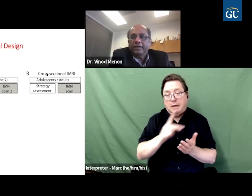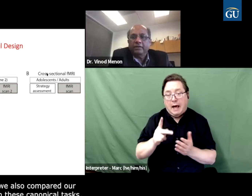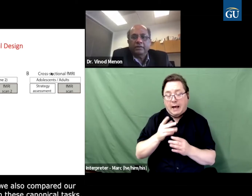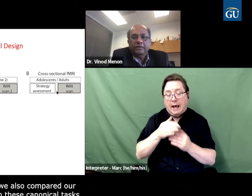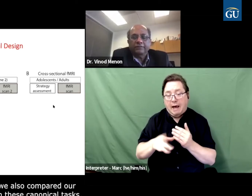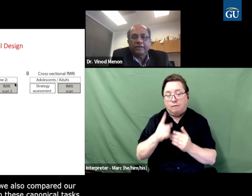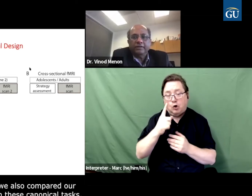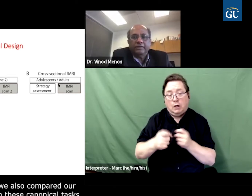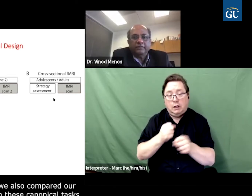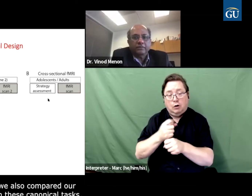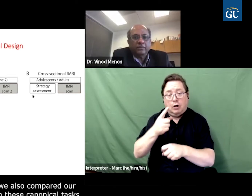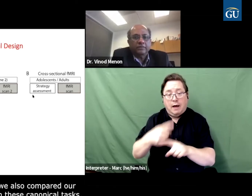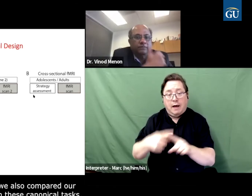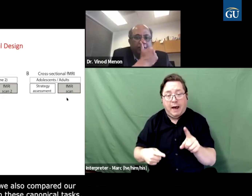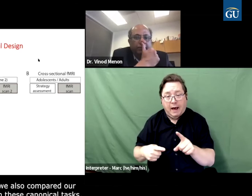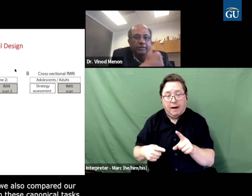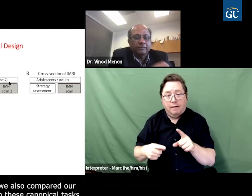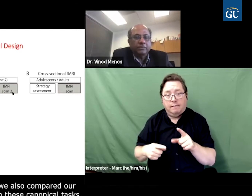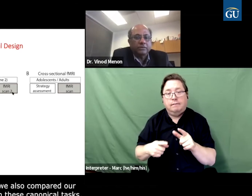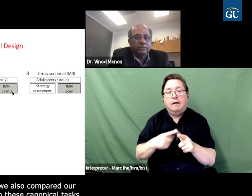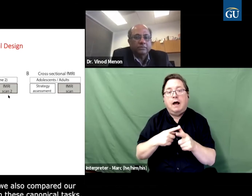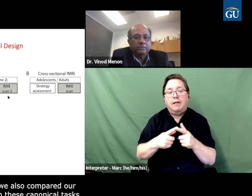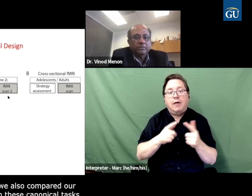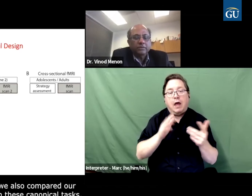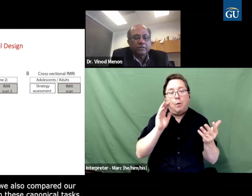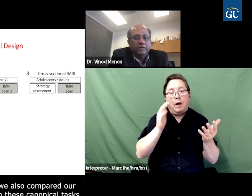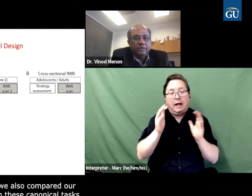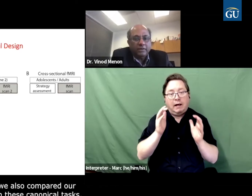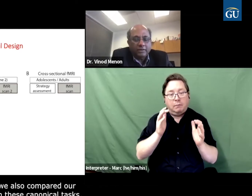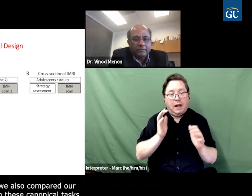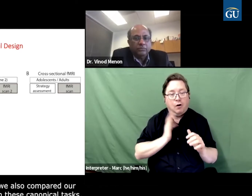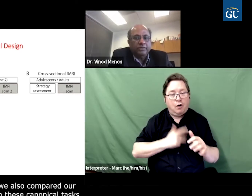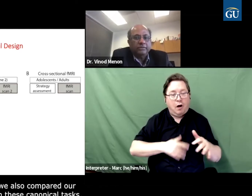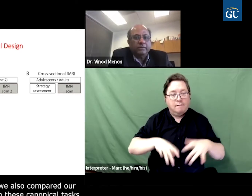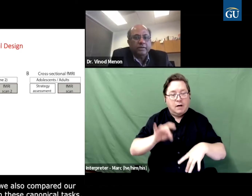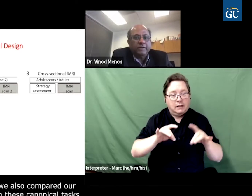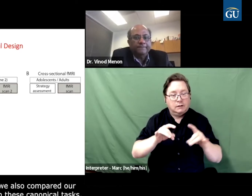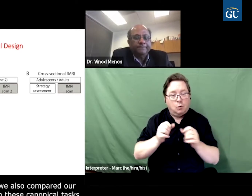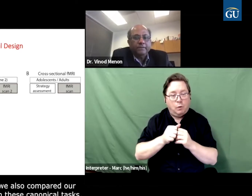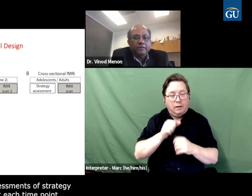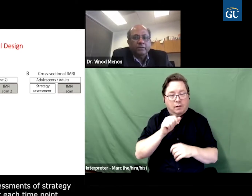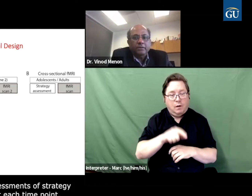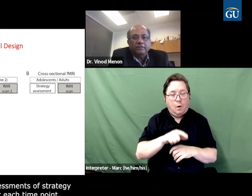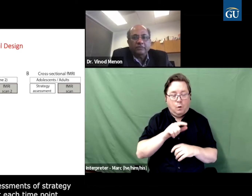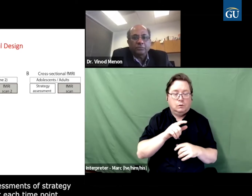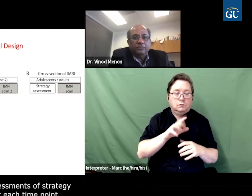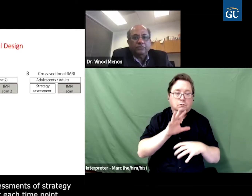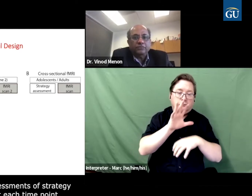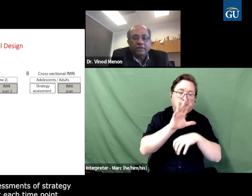and then we also compared our findings of with these canonical